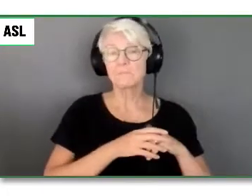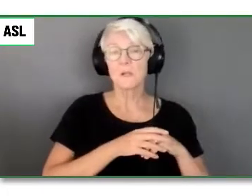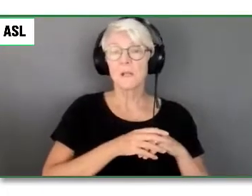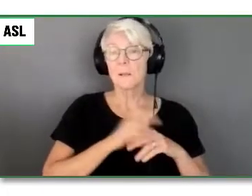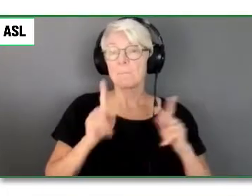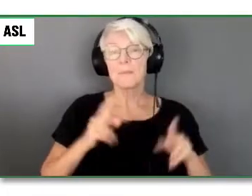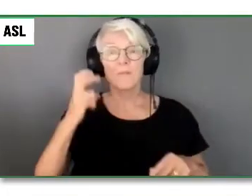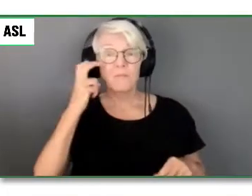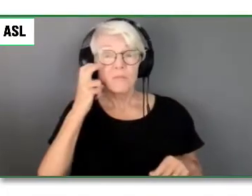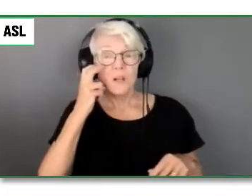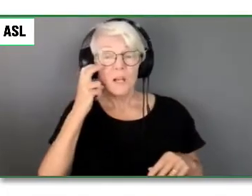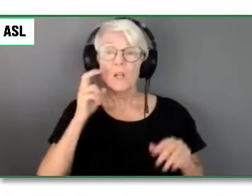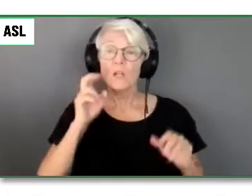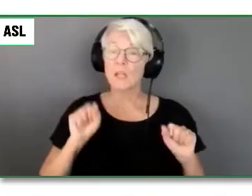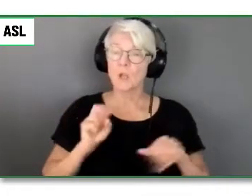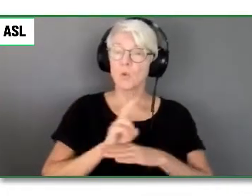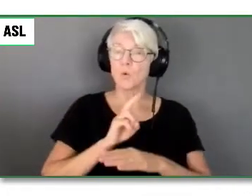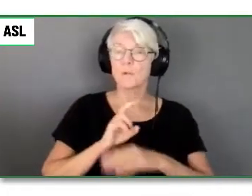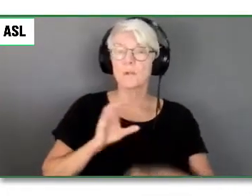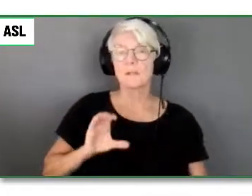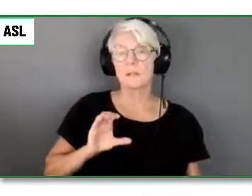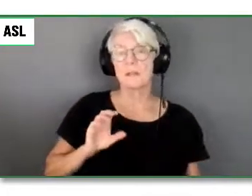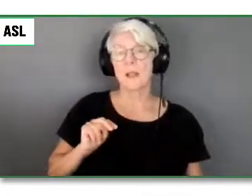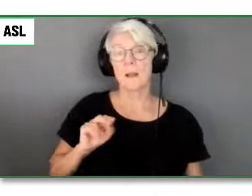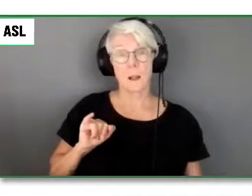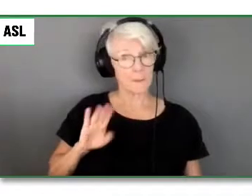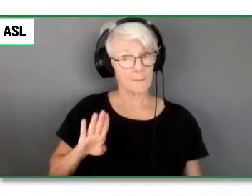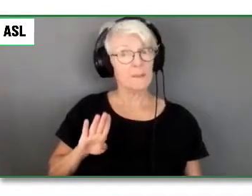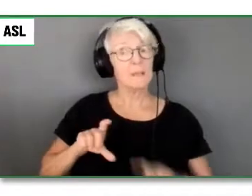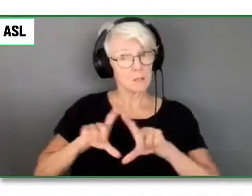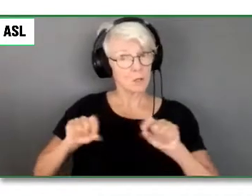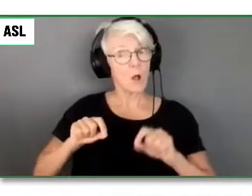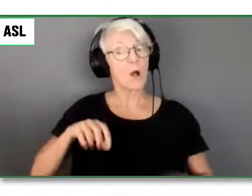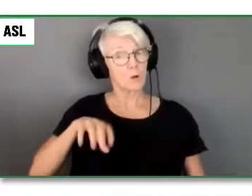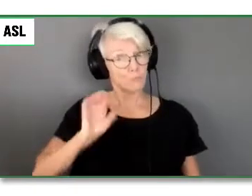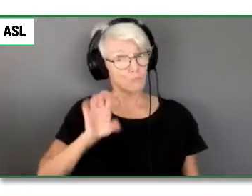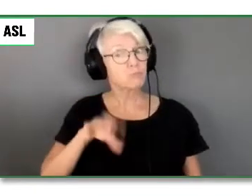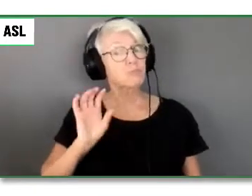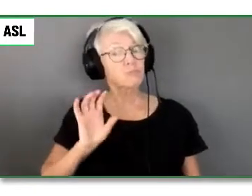the Canadian National Institute for the Blind membership card to ride regular